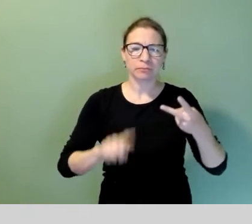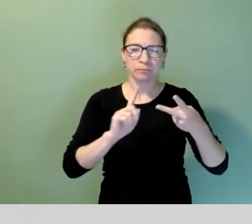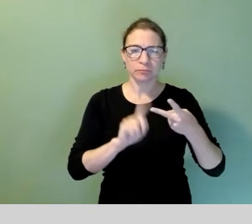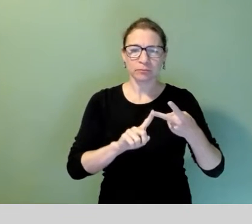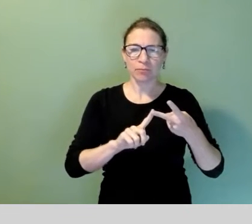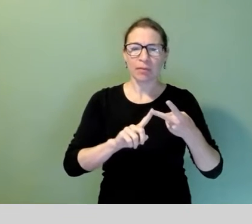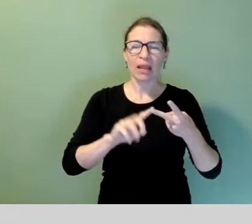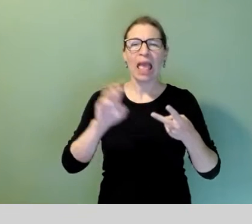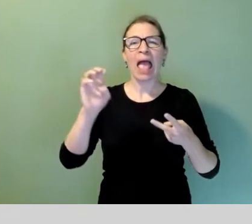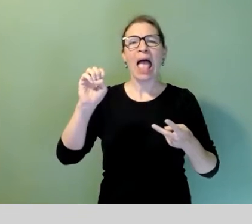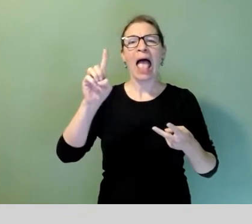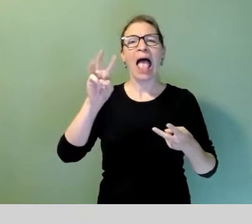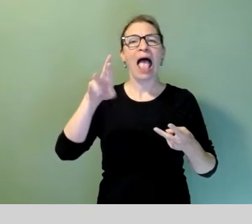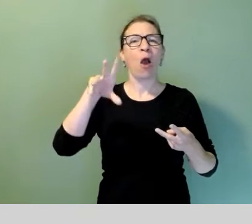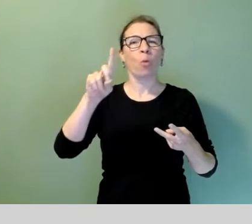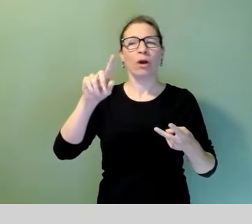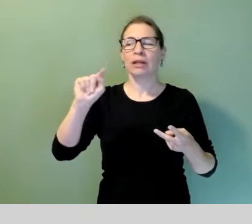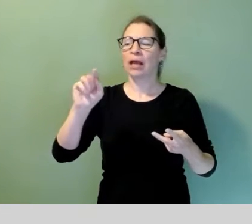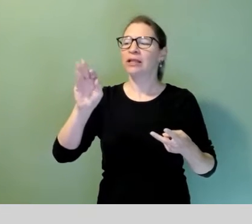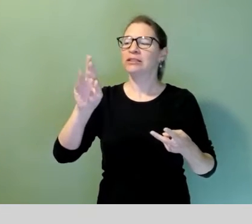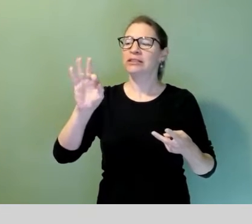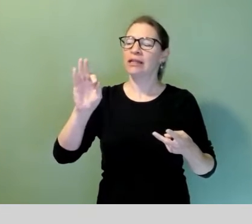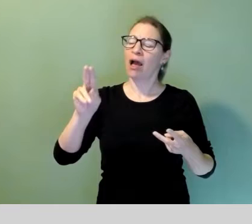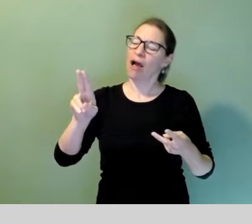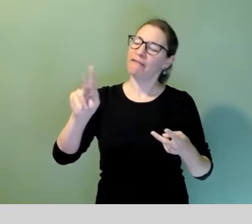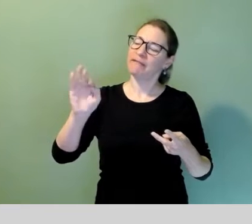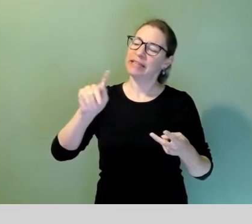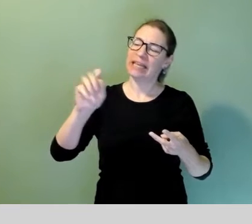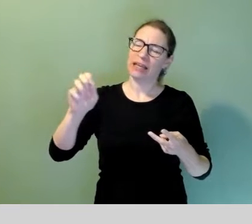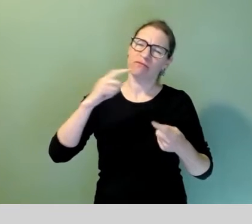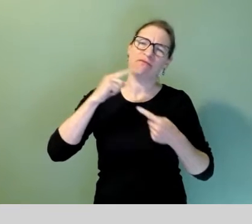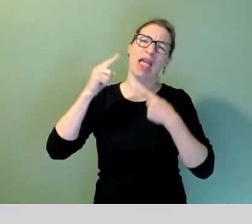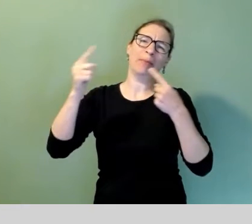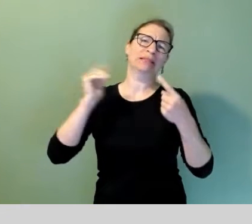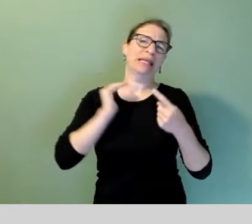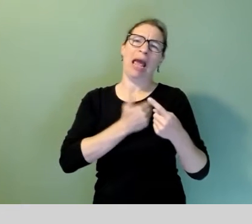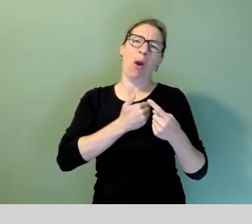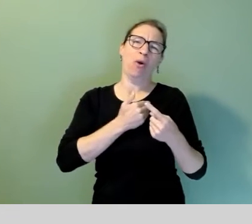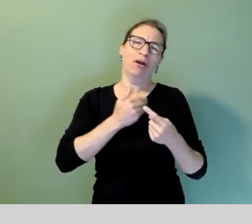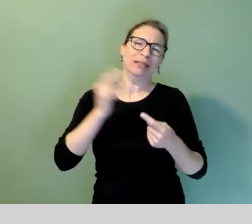also a legend in visualization is that, "There is no such thing as information overload, there is only bad design."